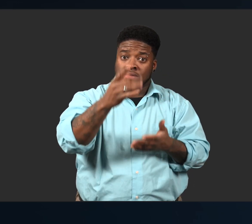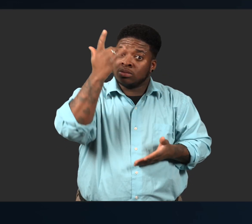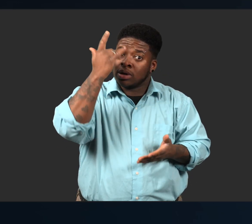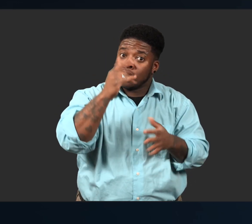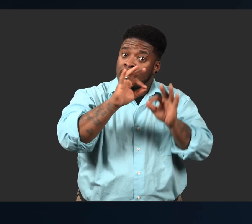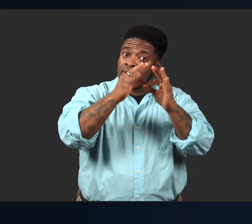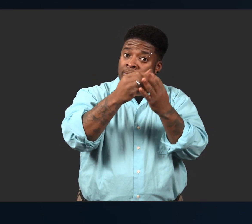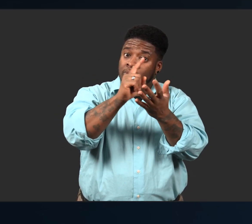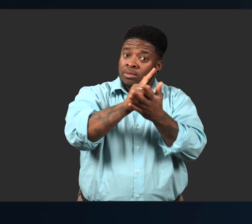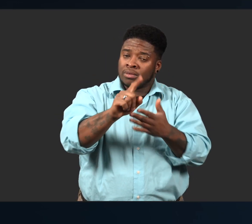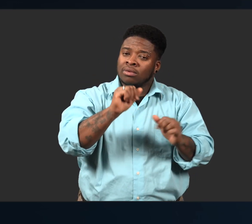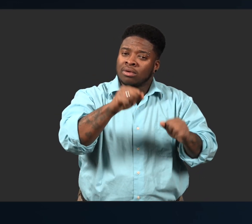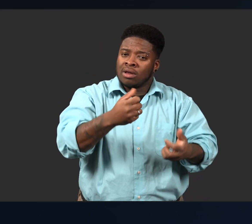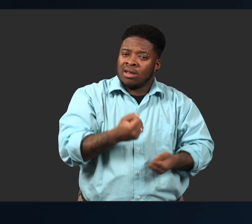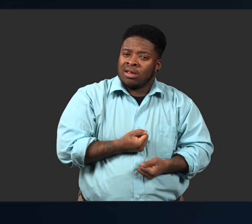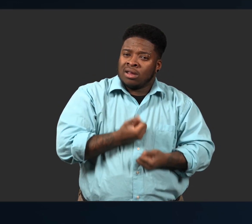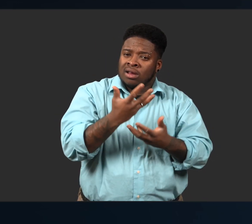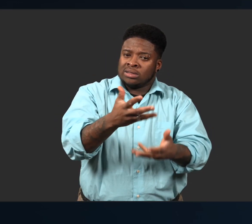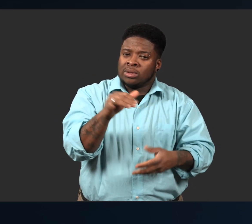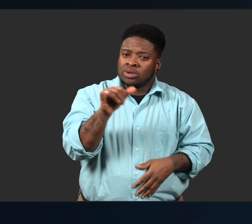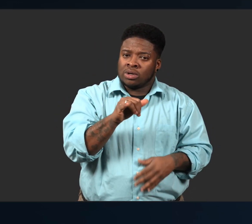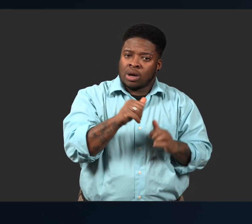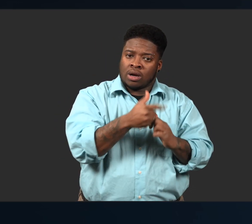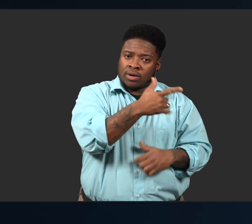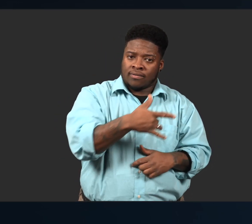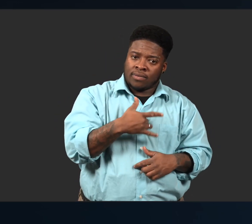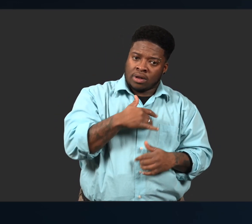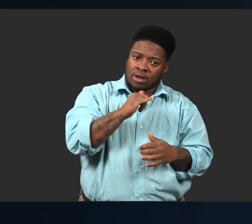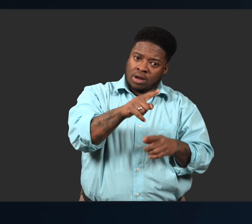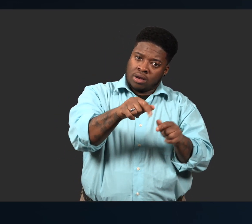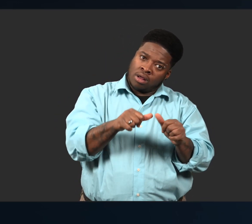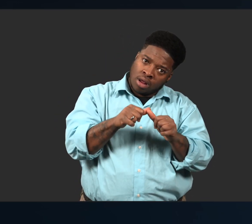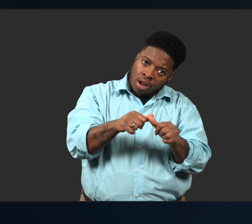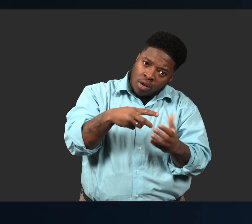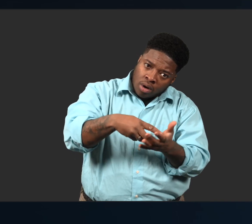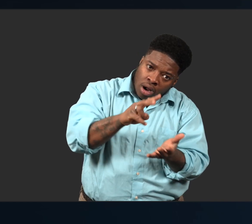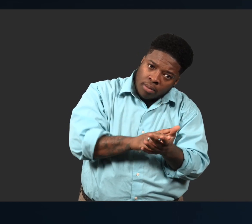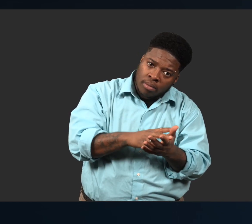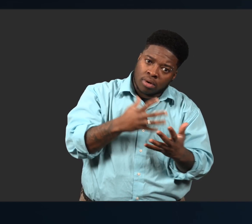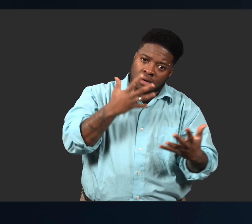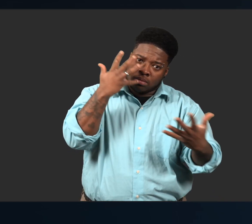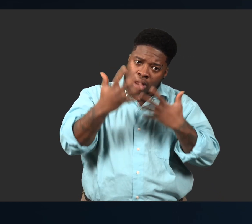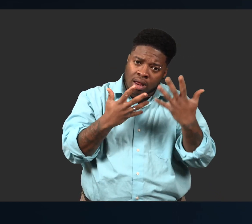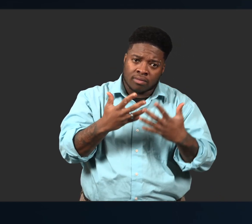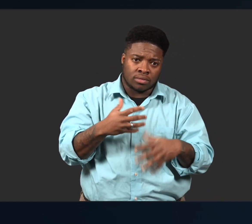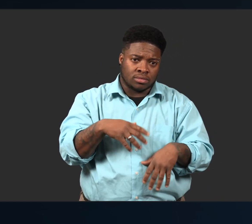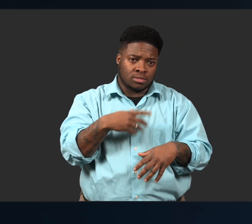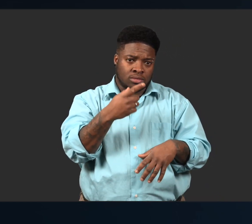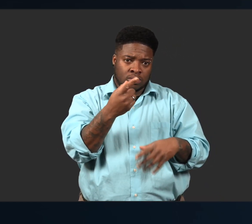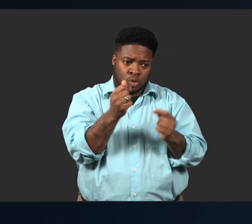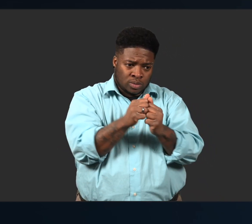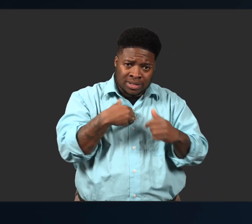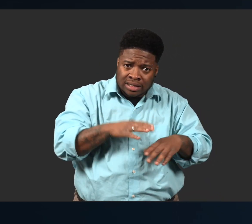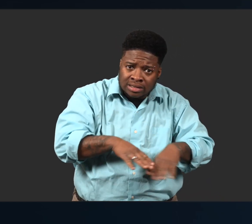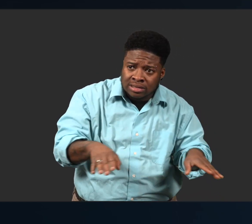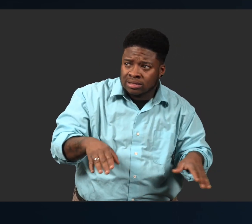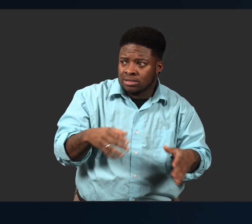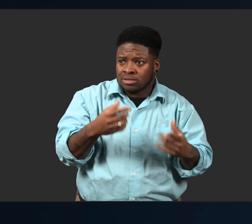The time to share with your family happens during that third week, because that gives them an opportunity to express their feeling about your repeated relapses, embarrassment about your behavior,